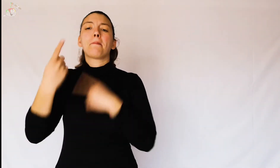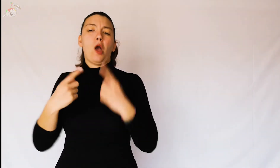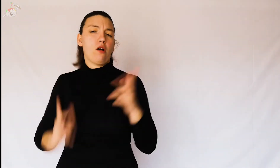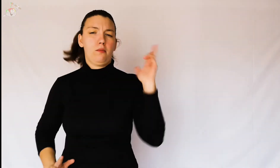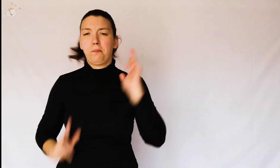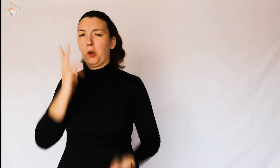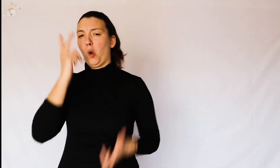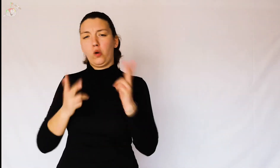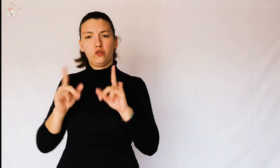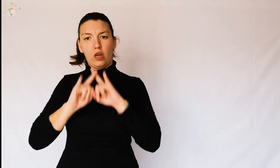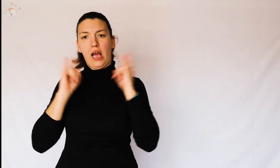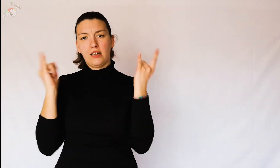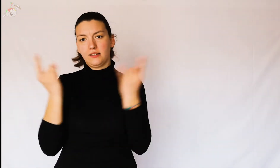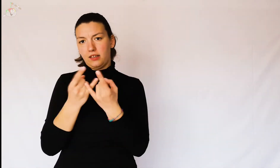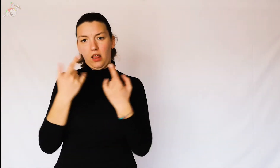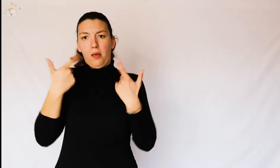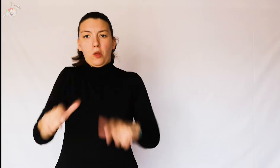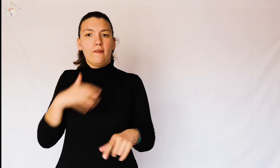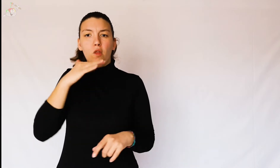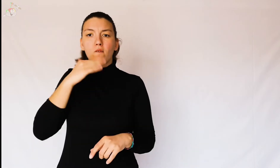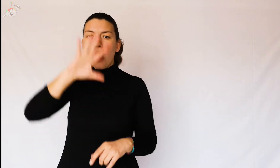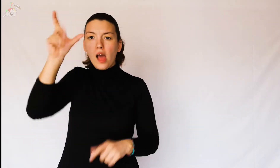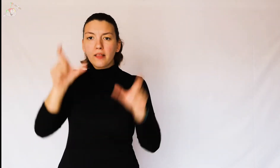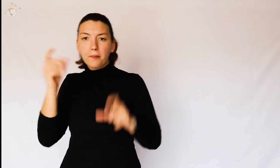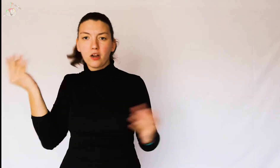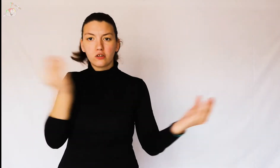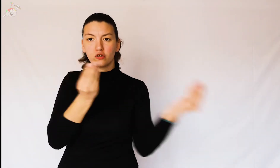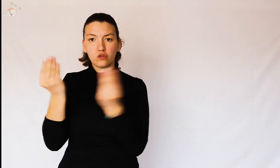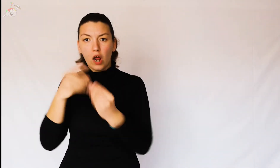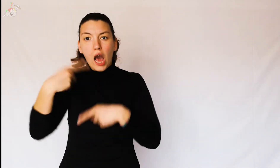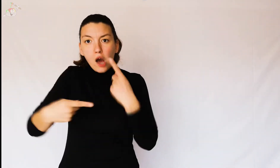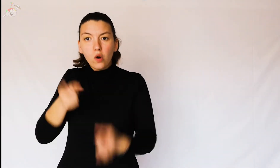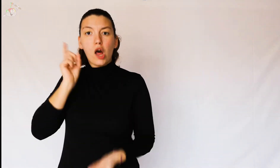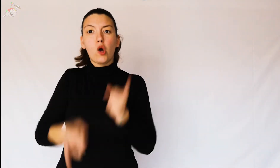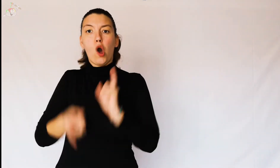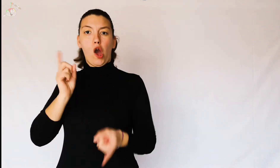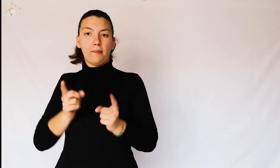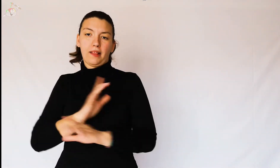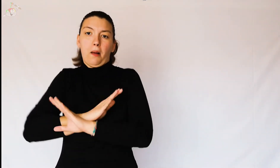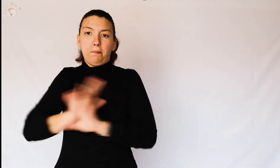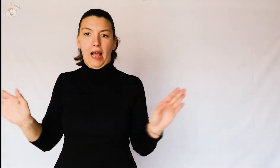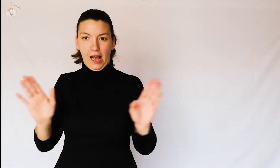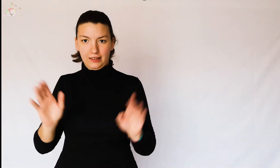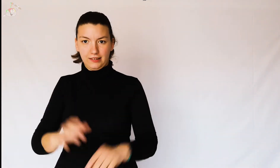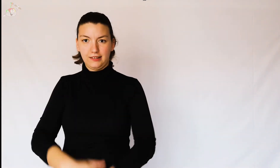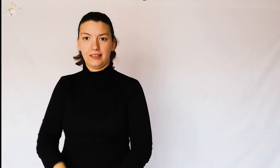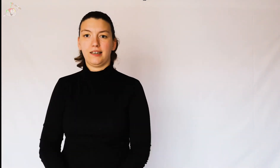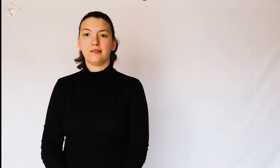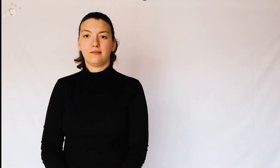Then the castle was burned to prevent other tyrants from taking over.